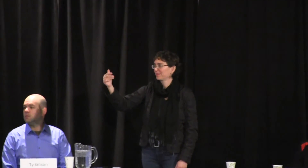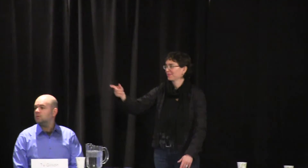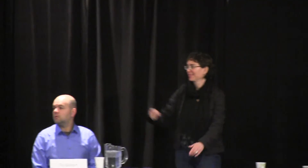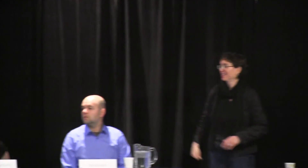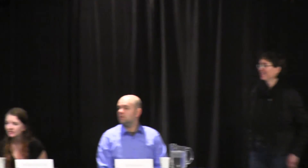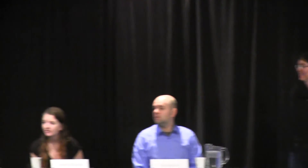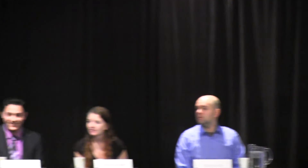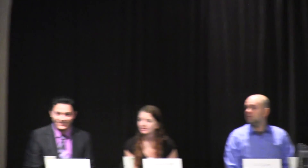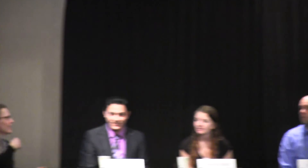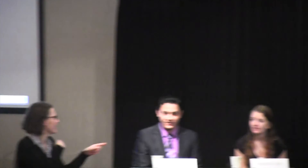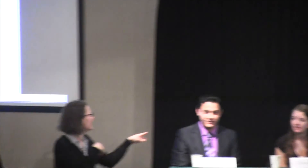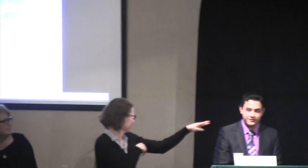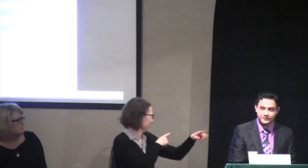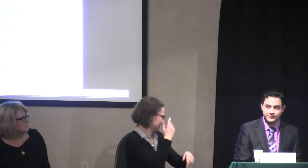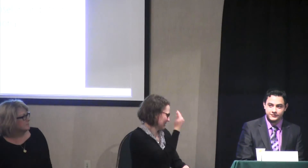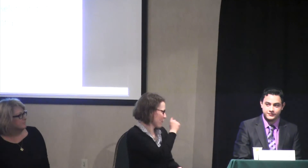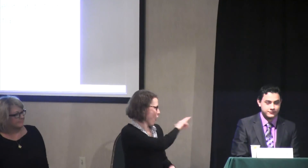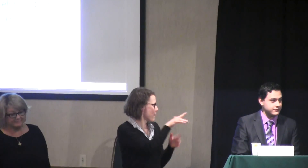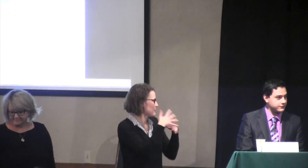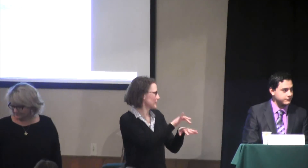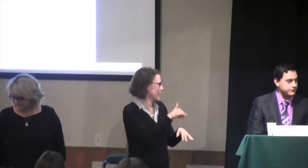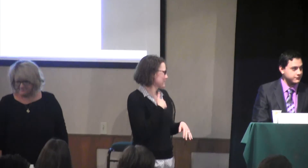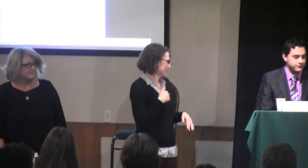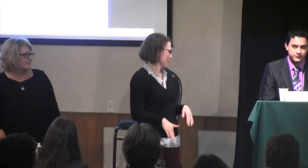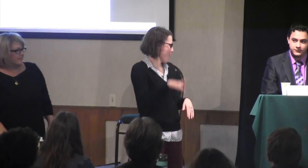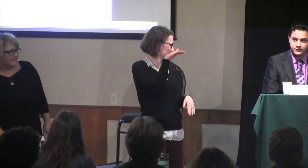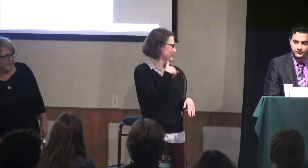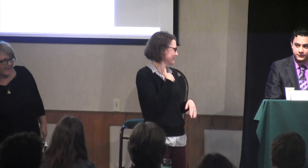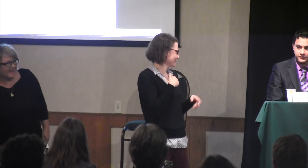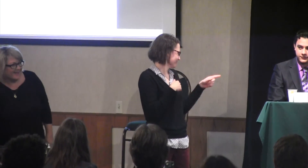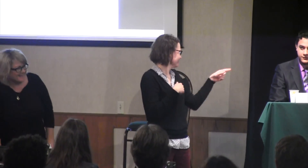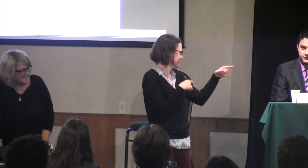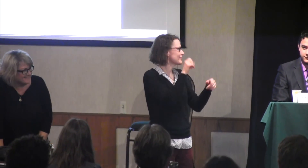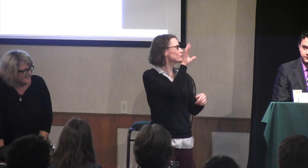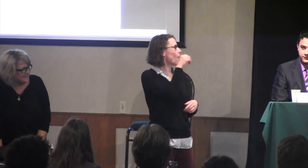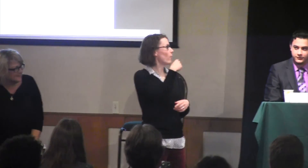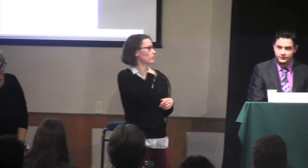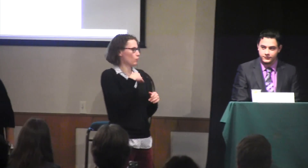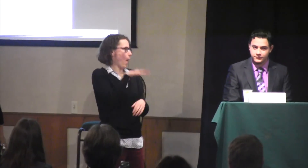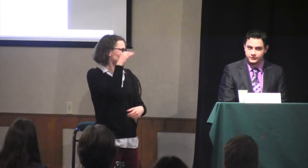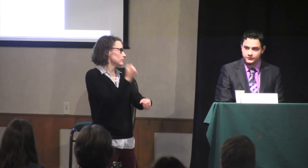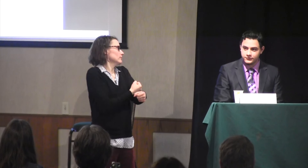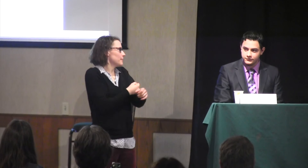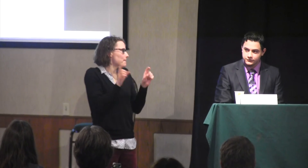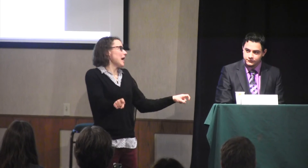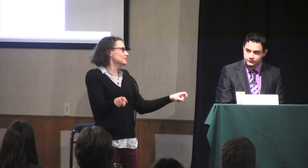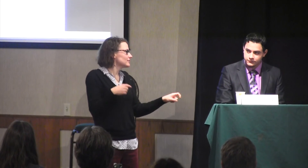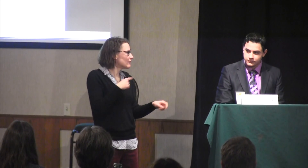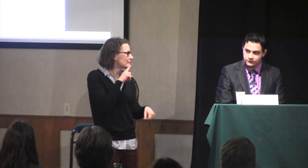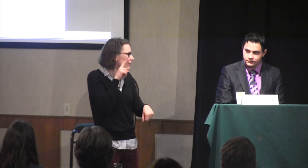And all of you are mainstreamed like me.